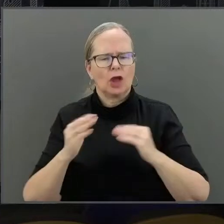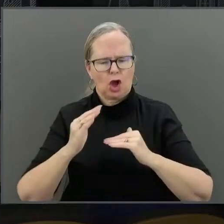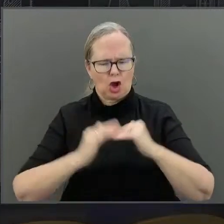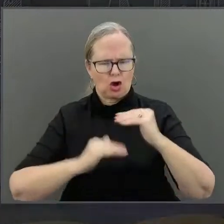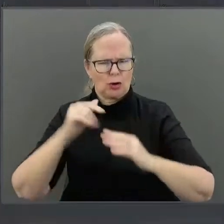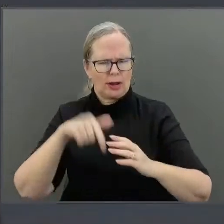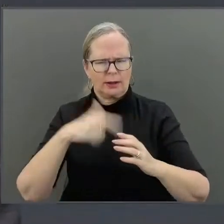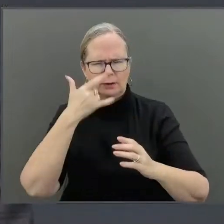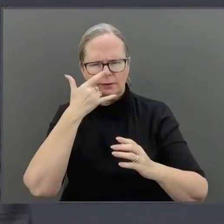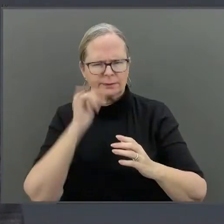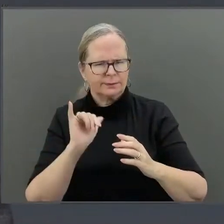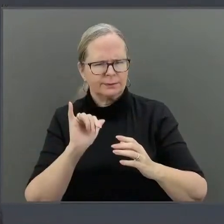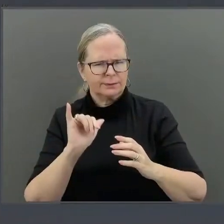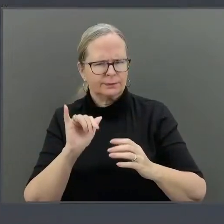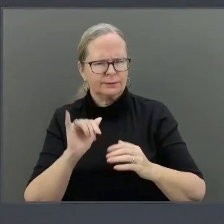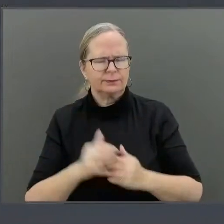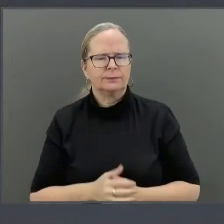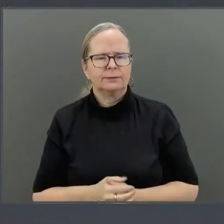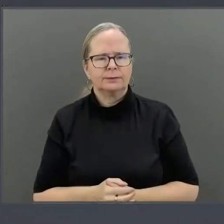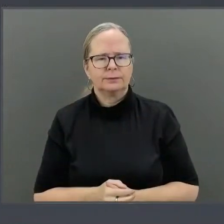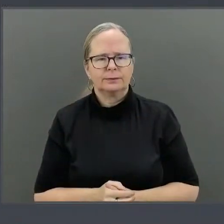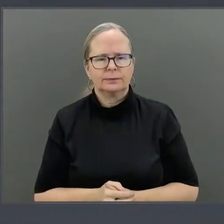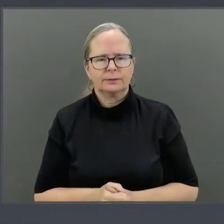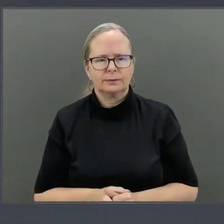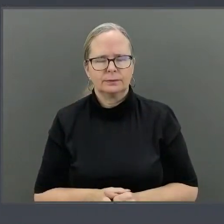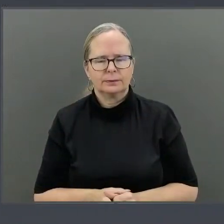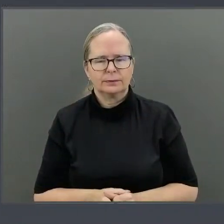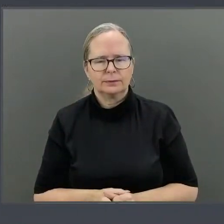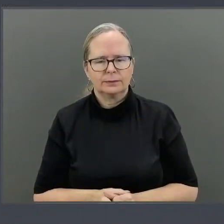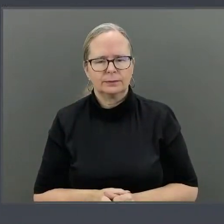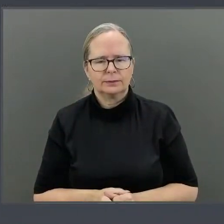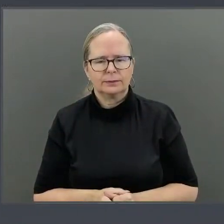good afternoon I was on site this morning to take a look at the progress to date and